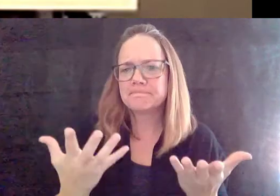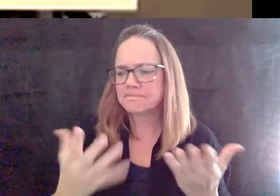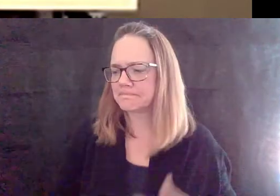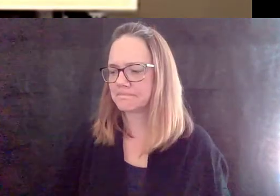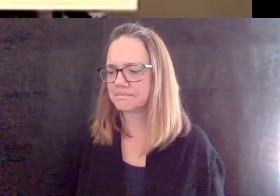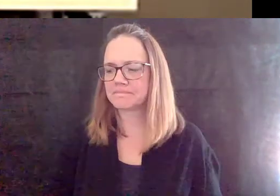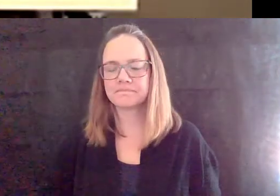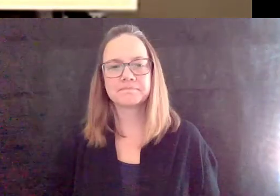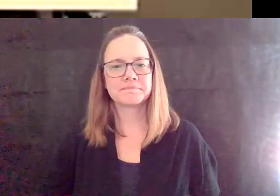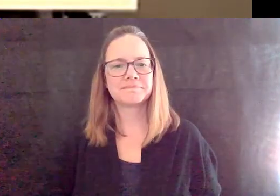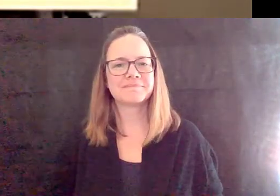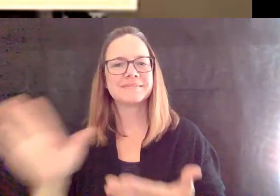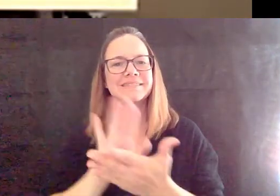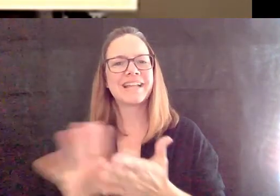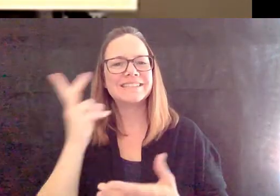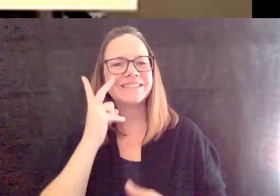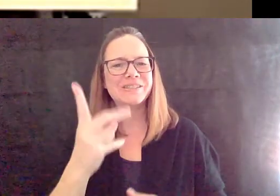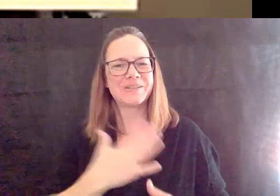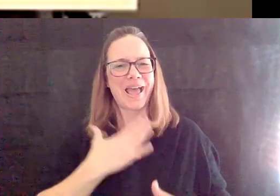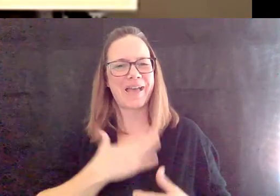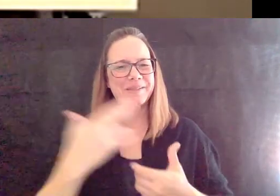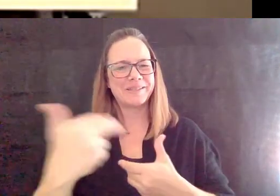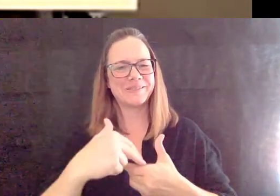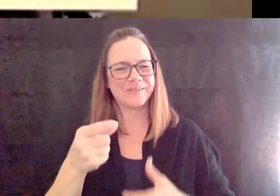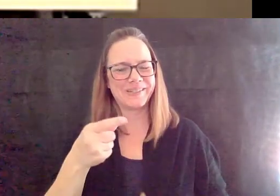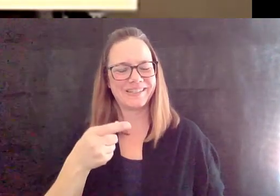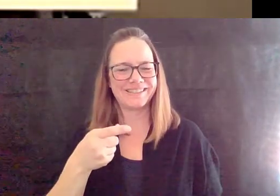Hey Clark, it's good to see you. Happy you could join us.